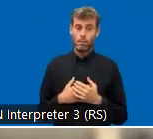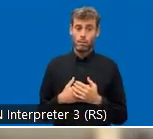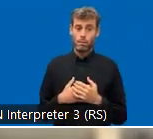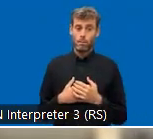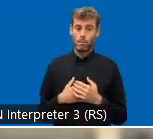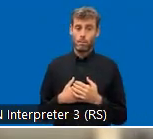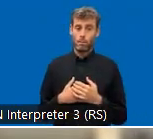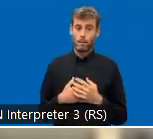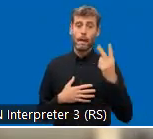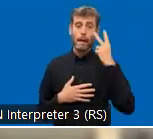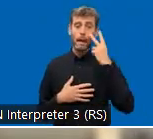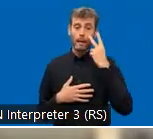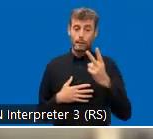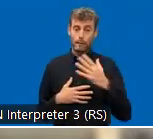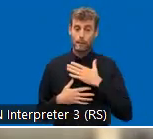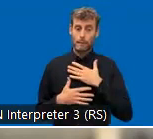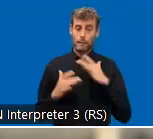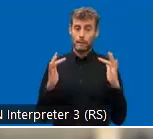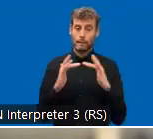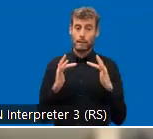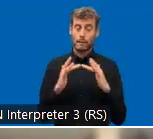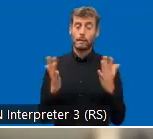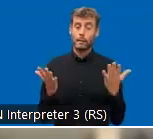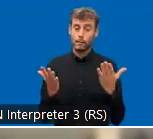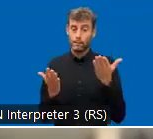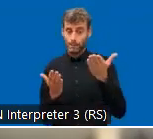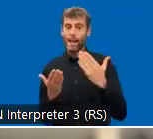So thank you so much to having me here today. Have